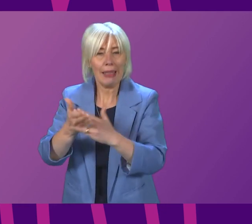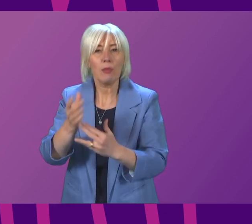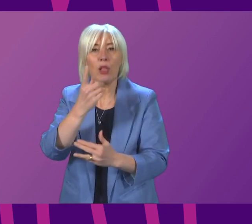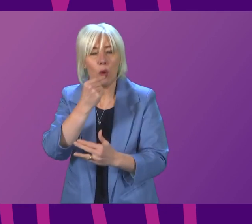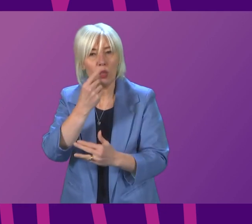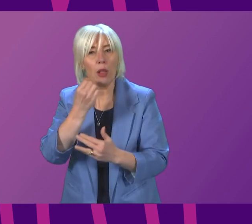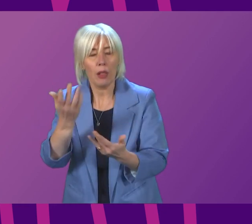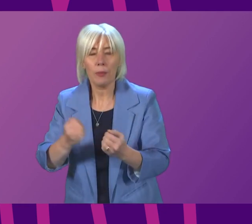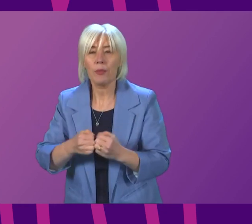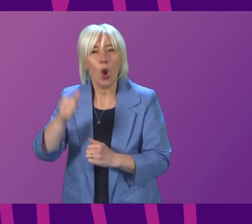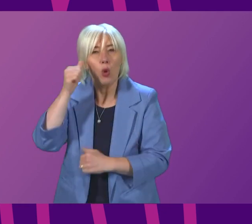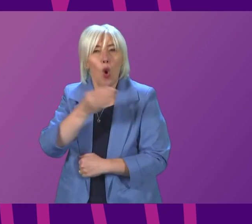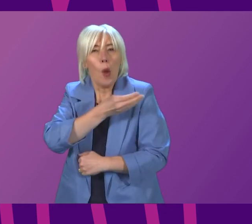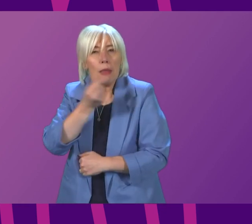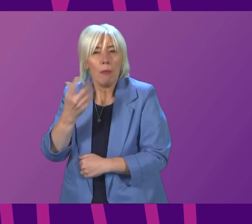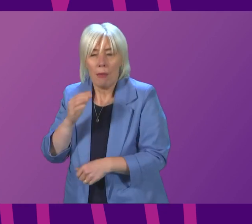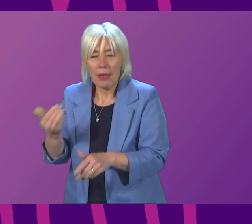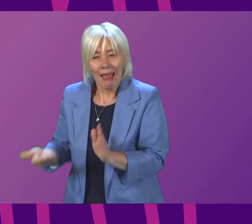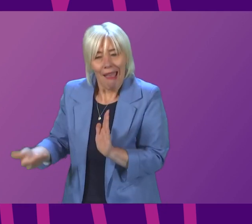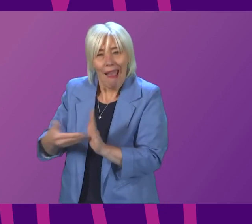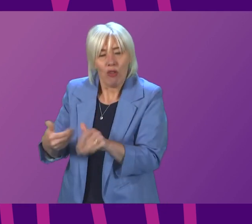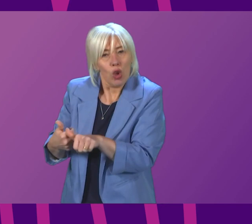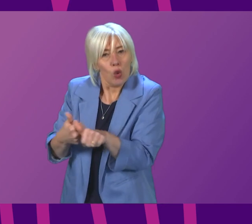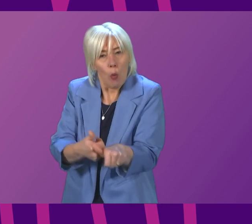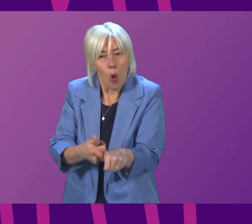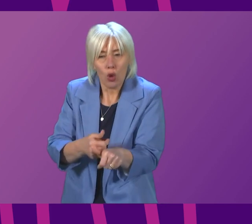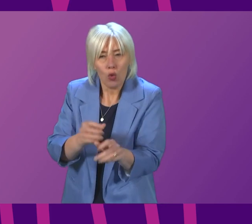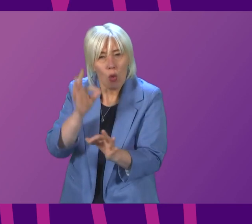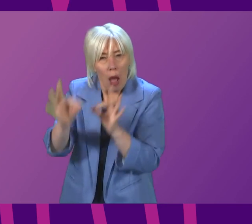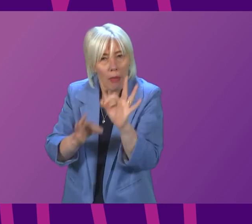We know that some people might need additional support, so we are working with delivery partners